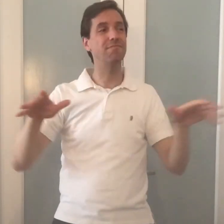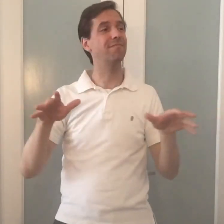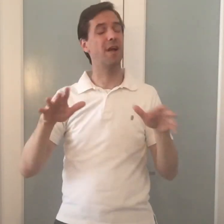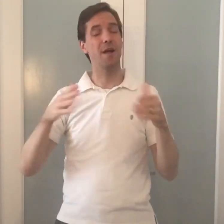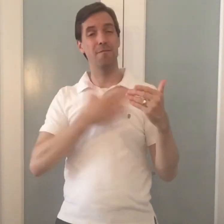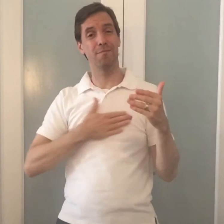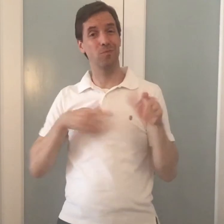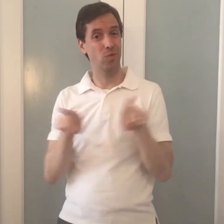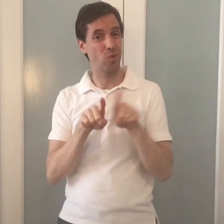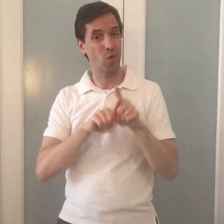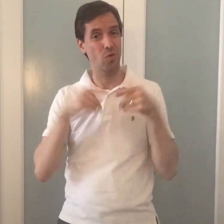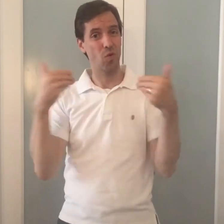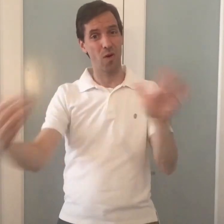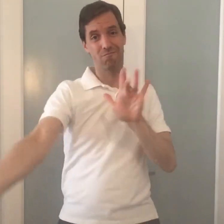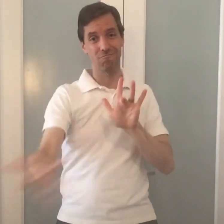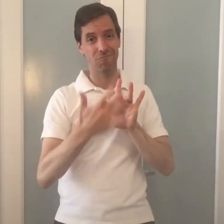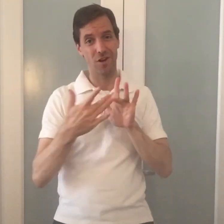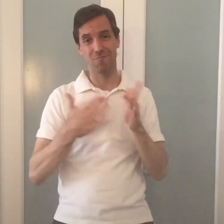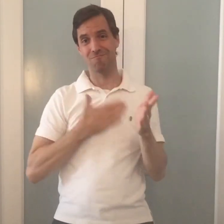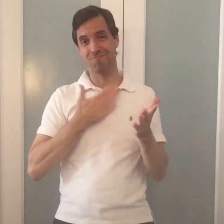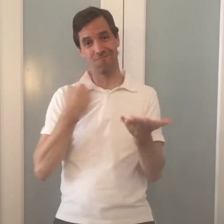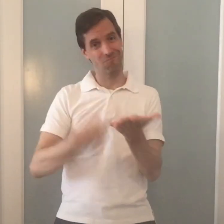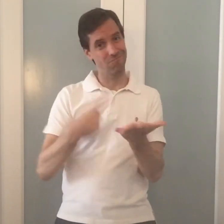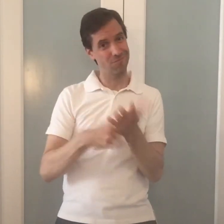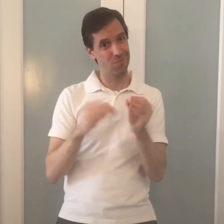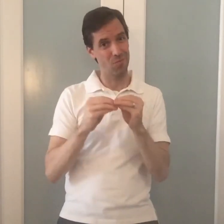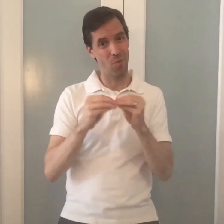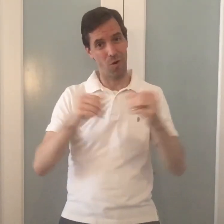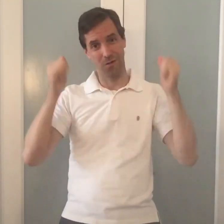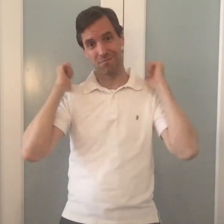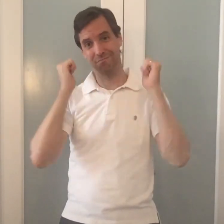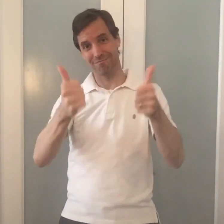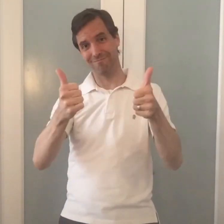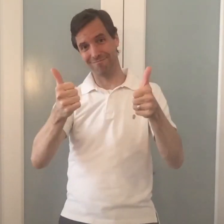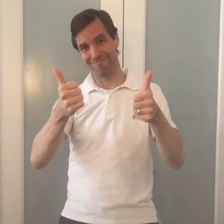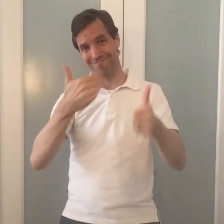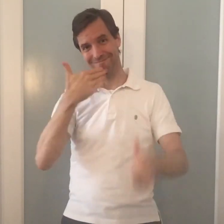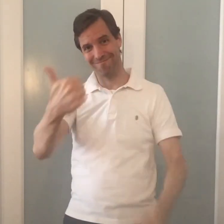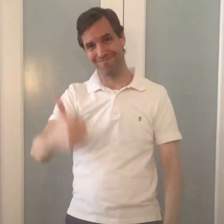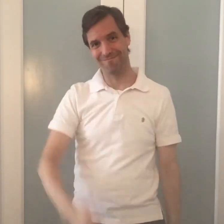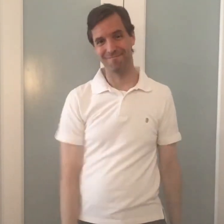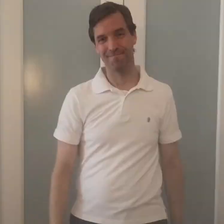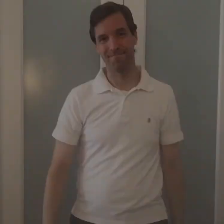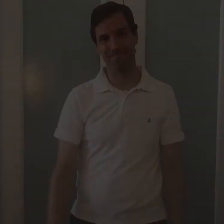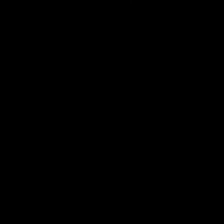share it far and wide, and please also feel free to contact me! I'm happy to discuss this more with you. Thanks!